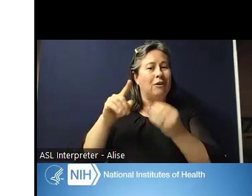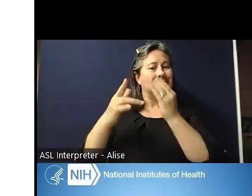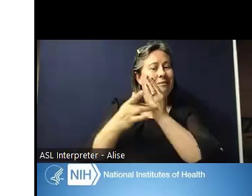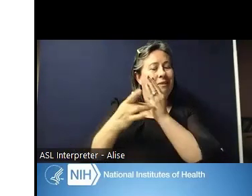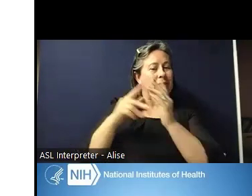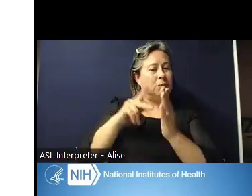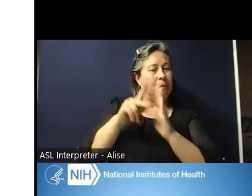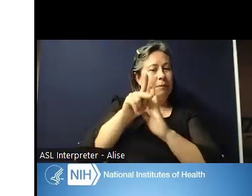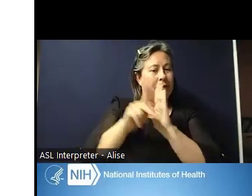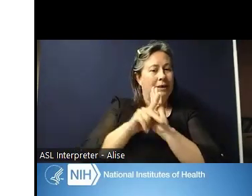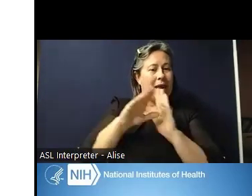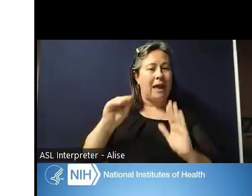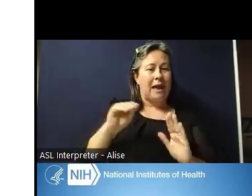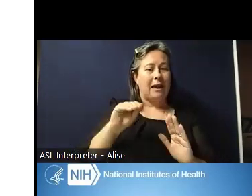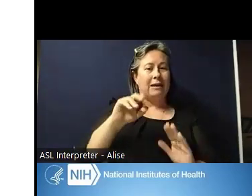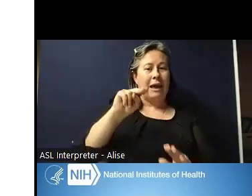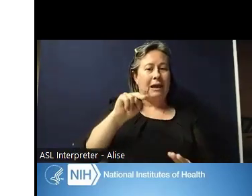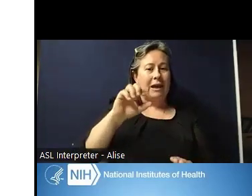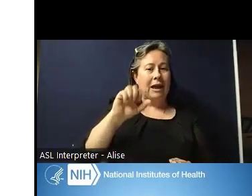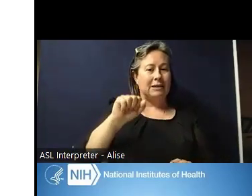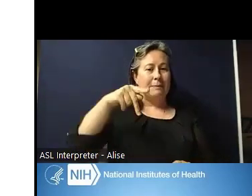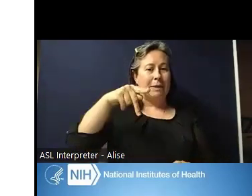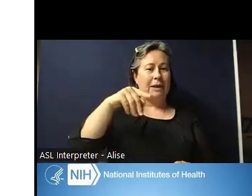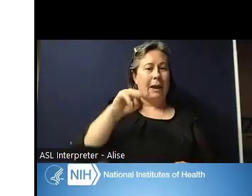and the NSPM-33 implementation guidance.